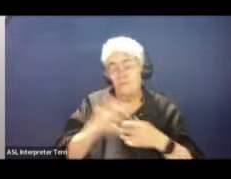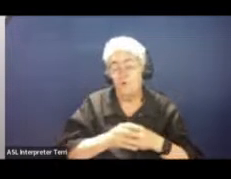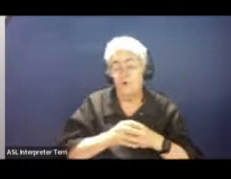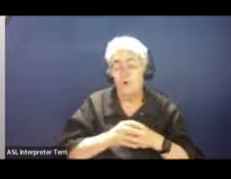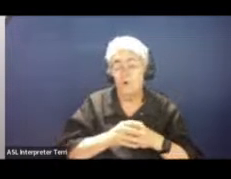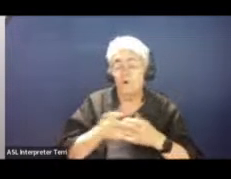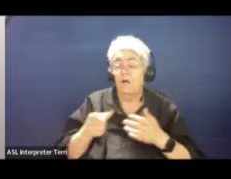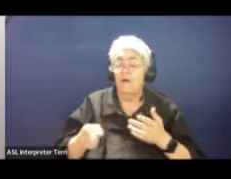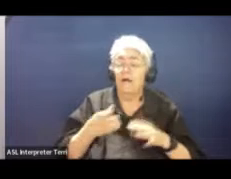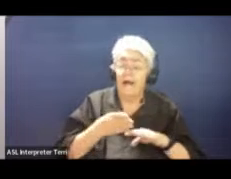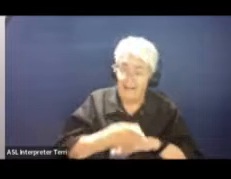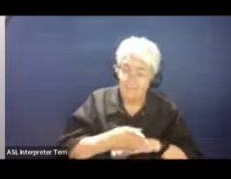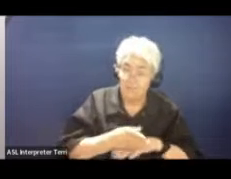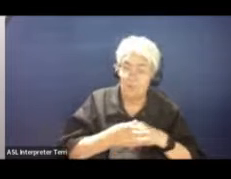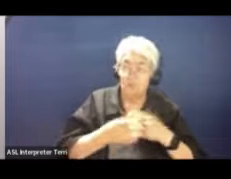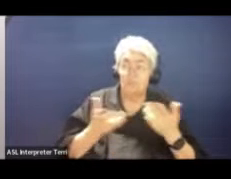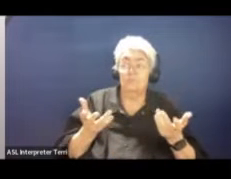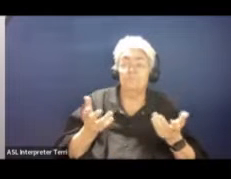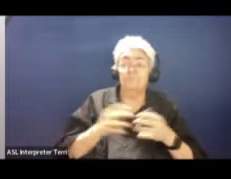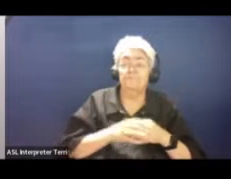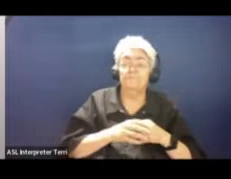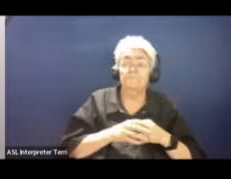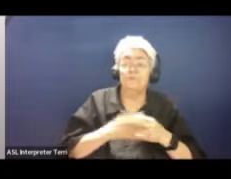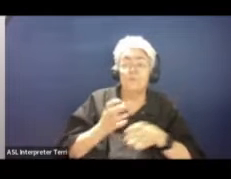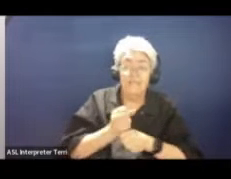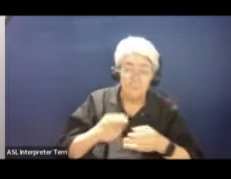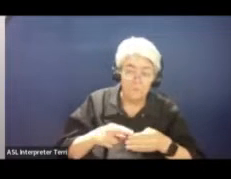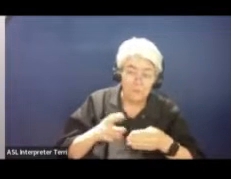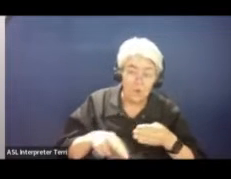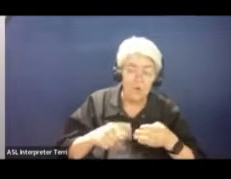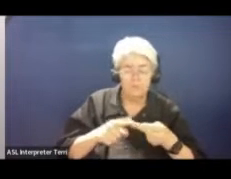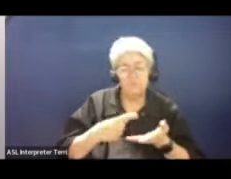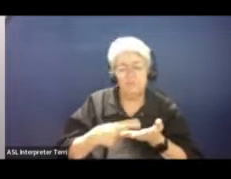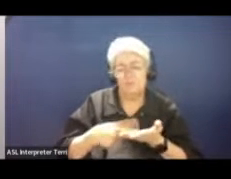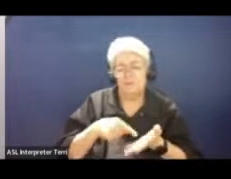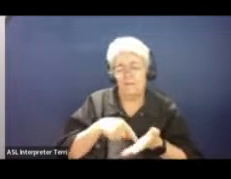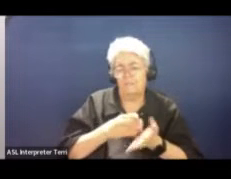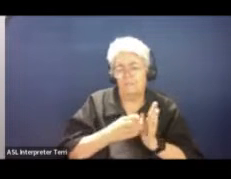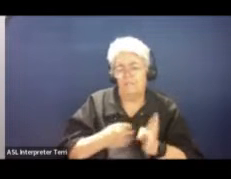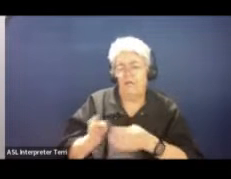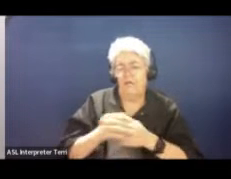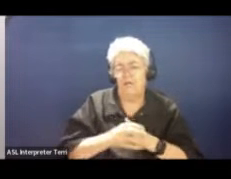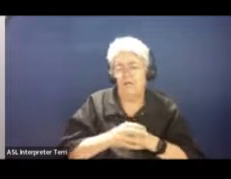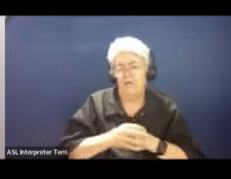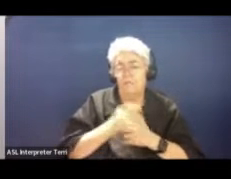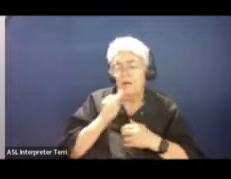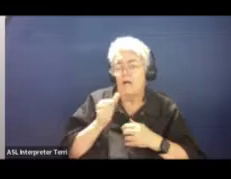we get the results, we'll talk about creating a whole plan together, not going to just leave them there with like, okay, great. I just answered all